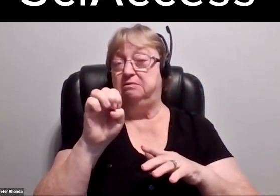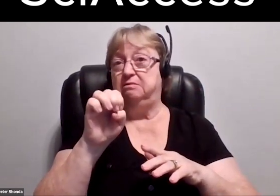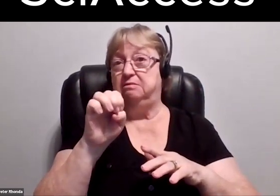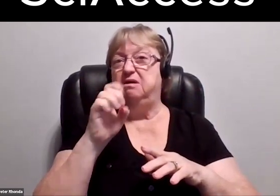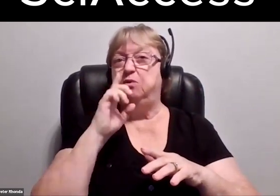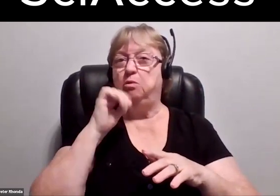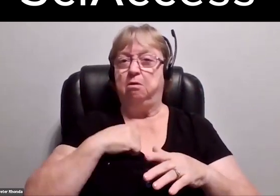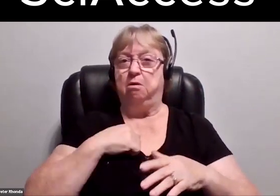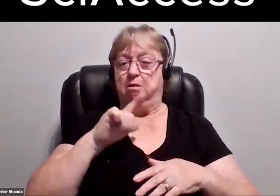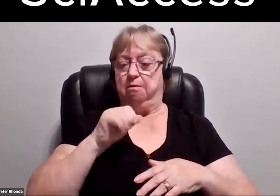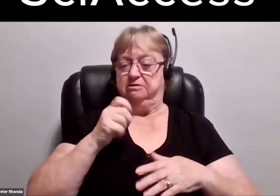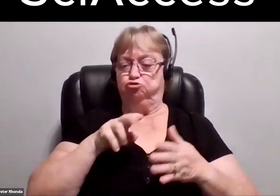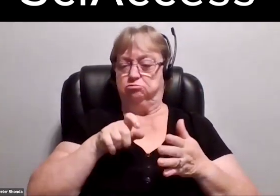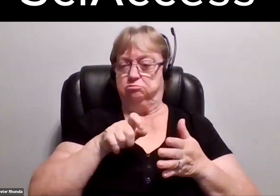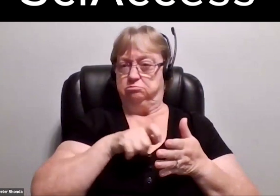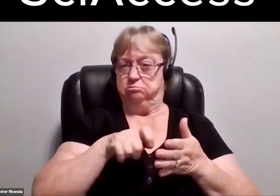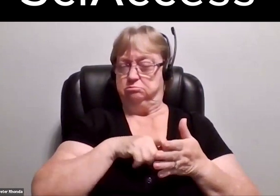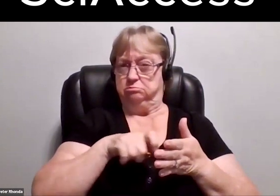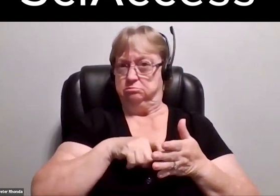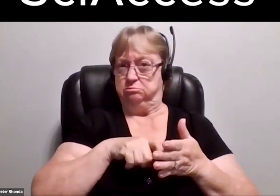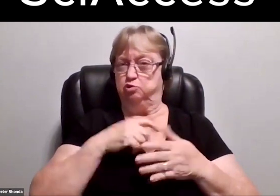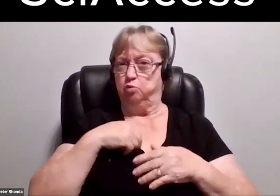It's a 3D scan of an actual meteorite sample.